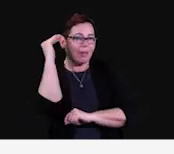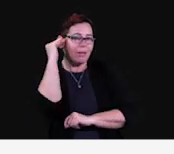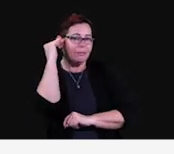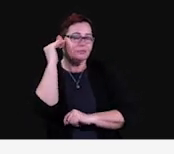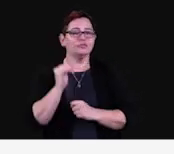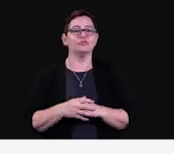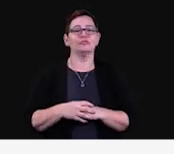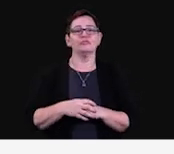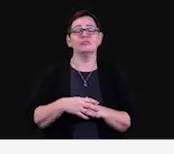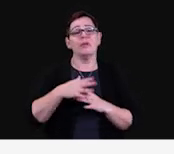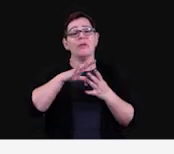Be sure to check it out!